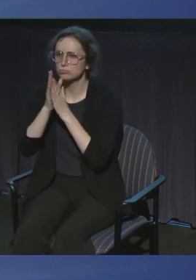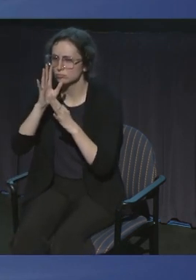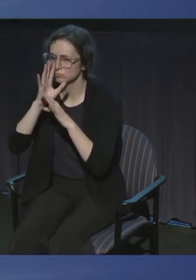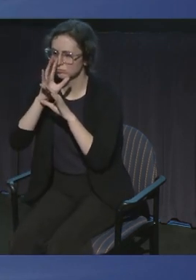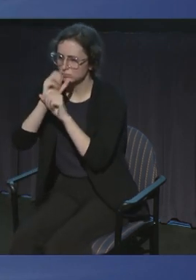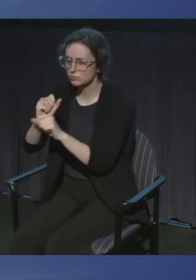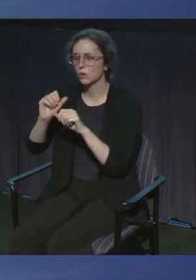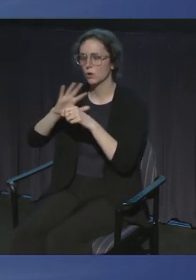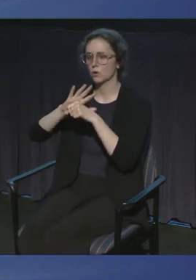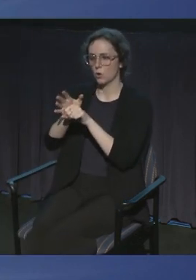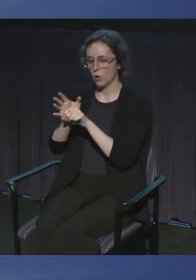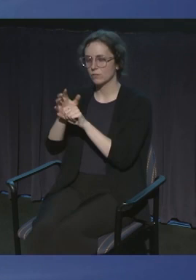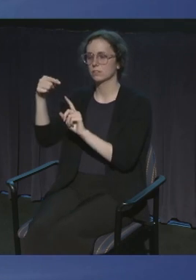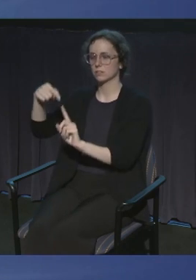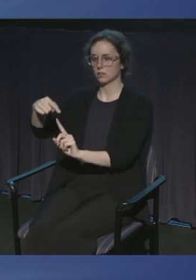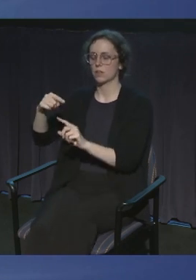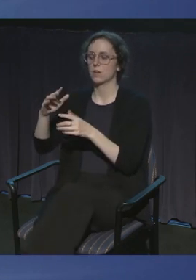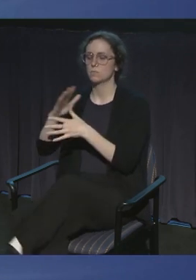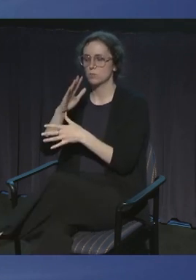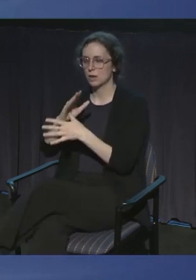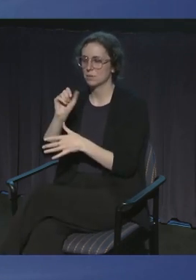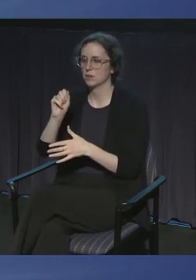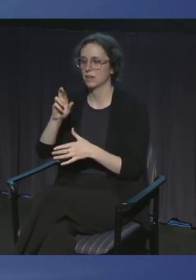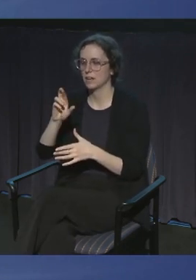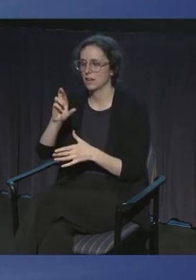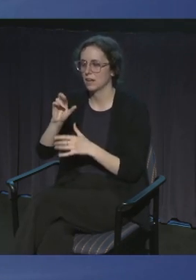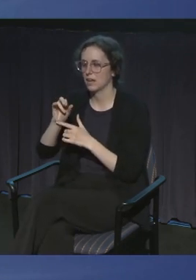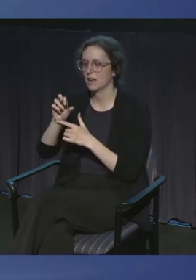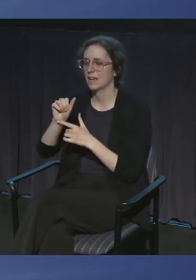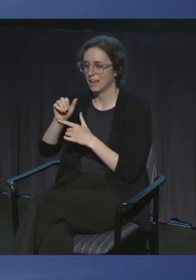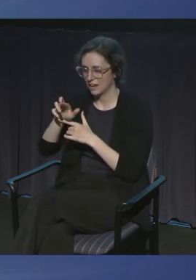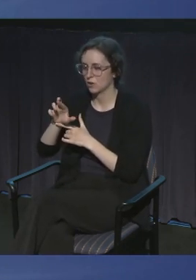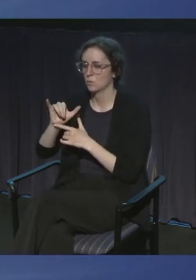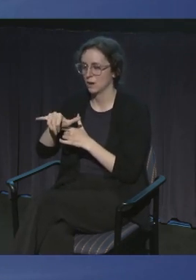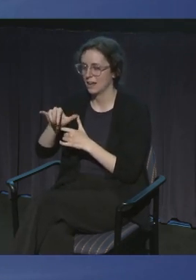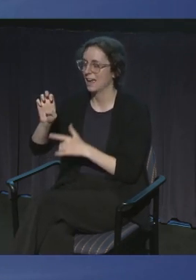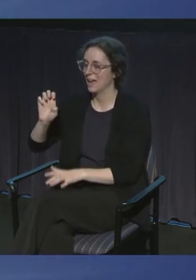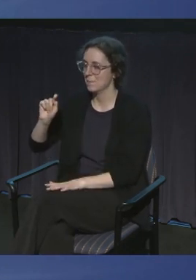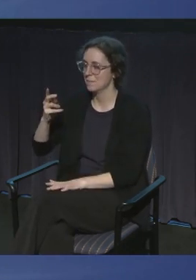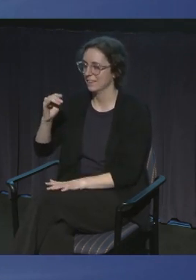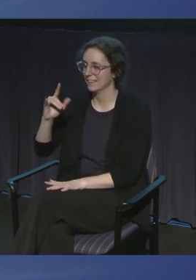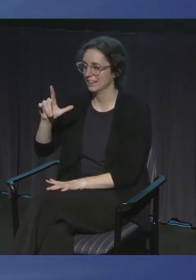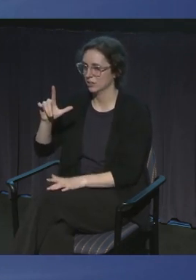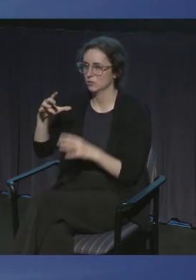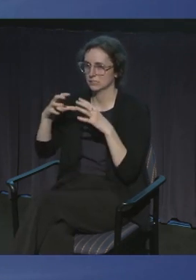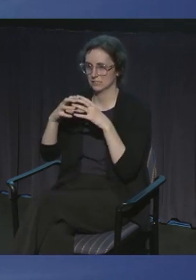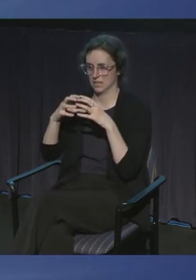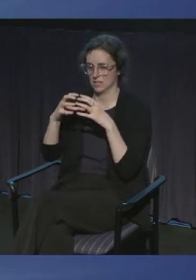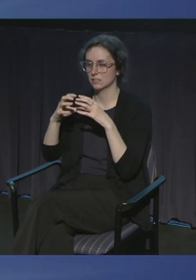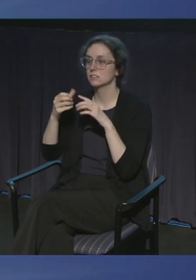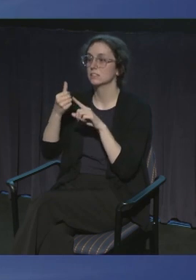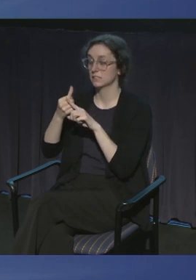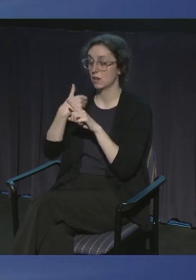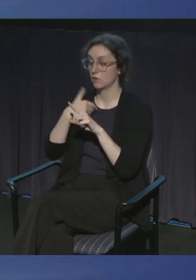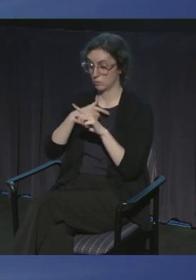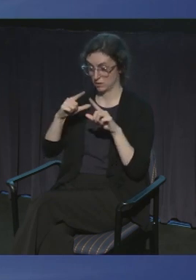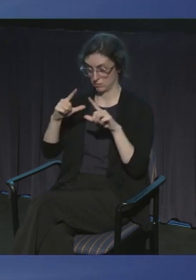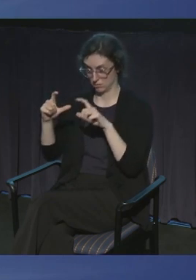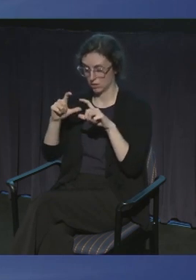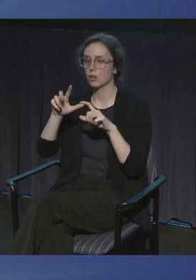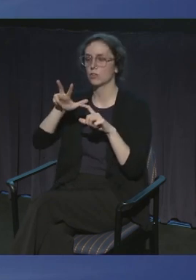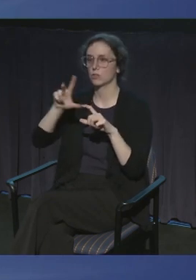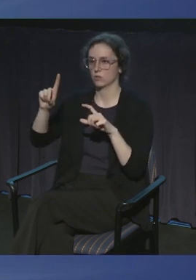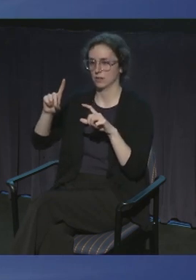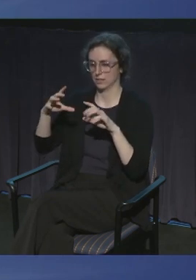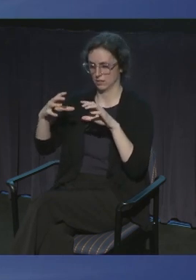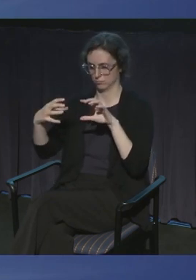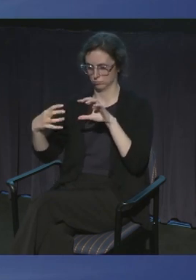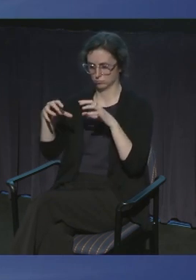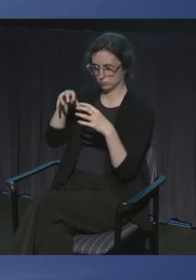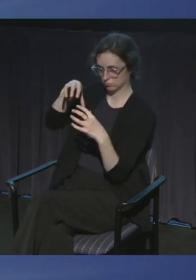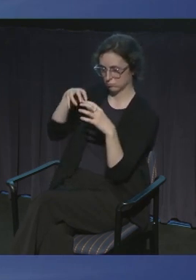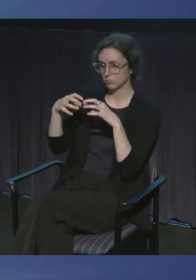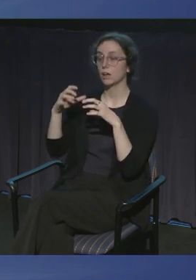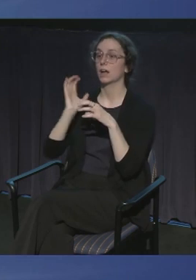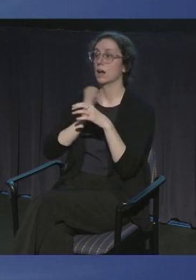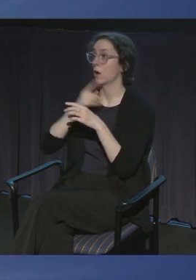PRIMARY AIRWAY EPITHELIAL